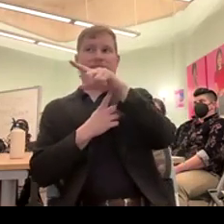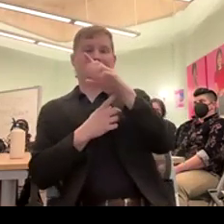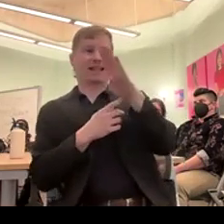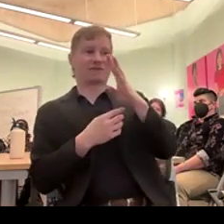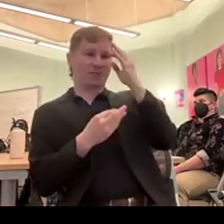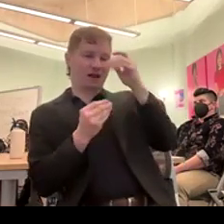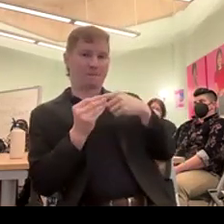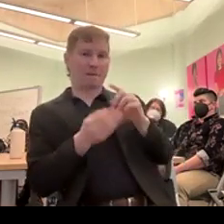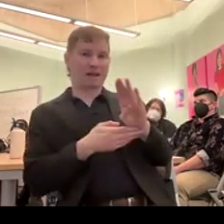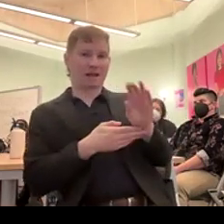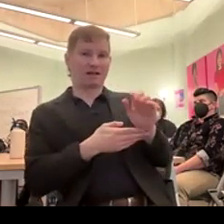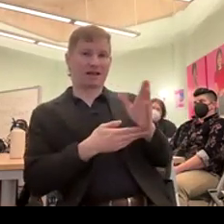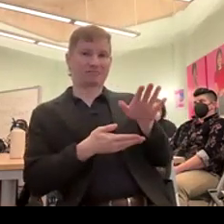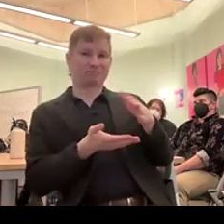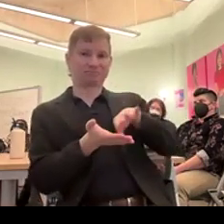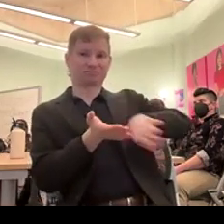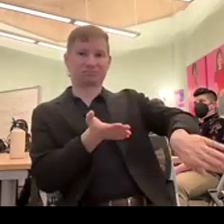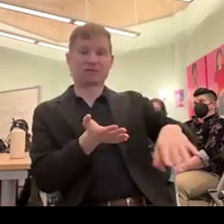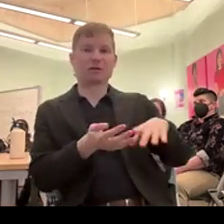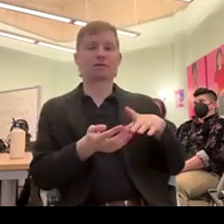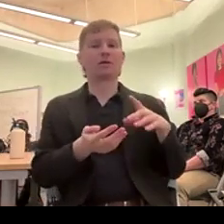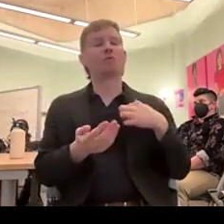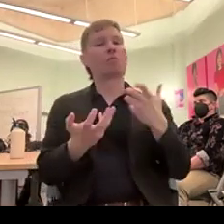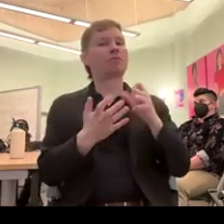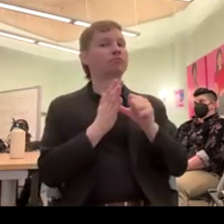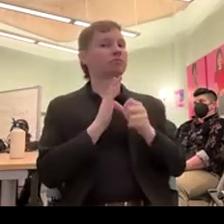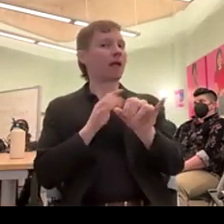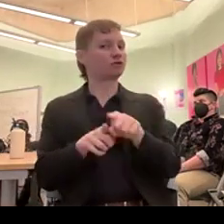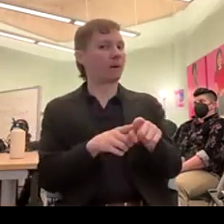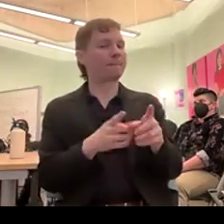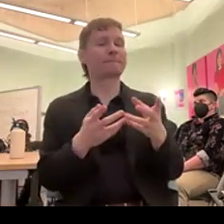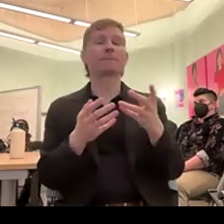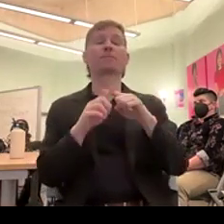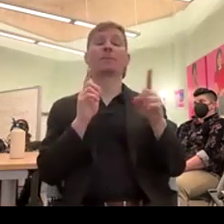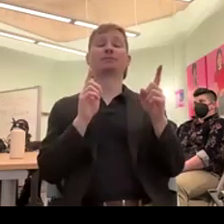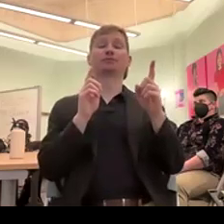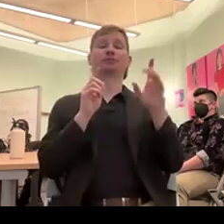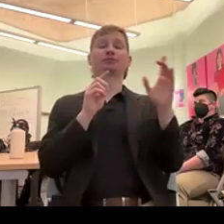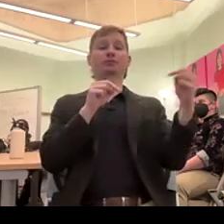department, but the A is never considered or thought of. But yeah, so I just wanted